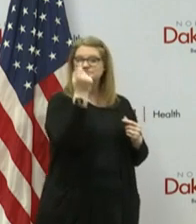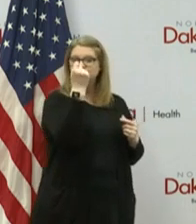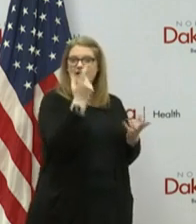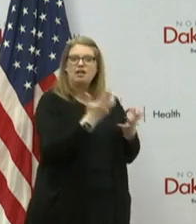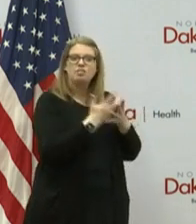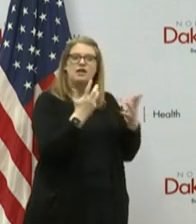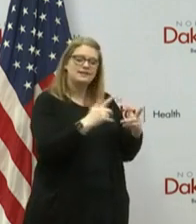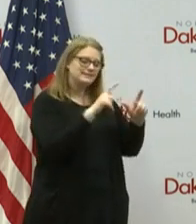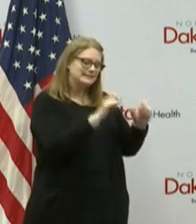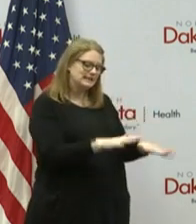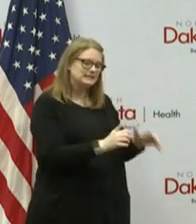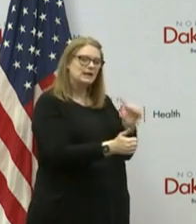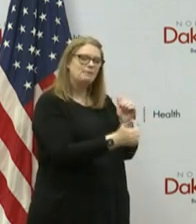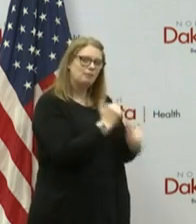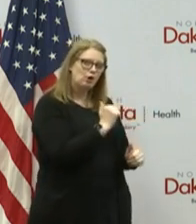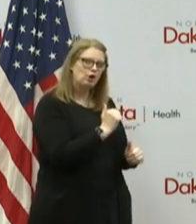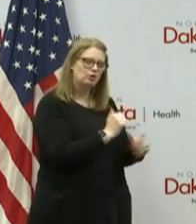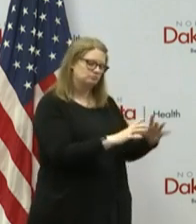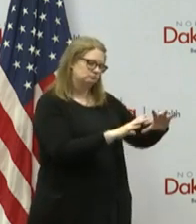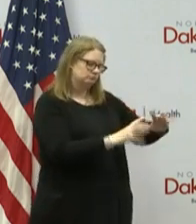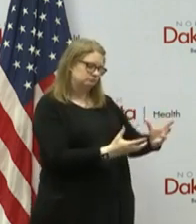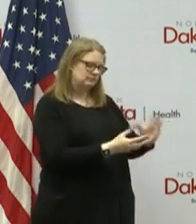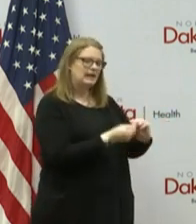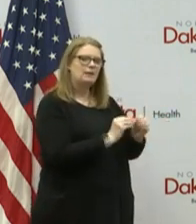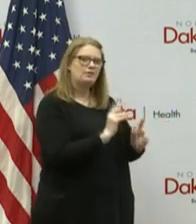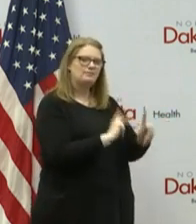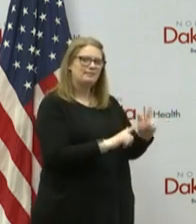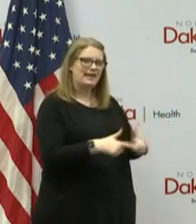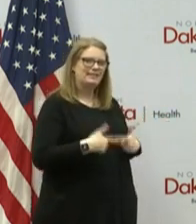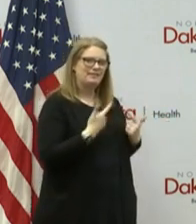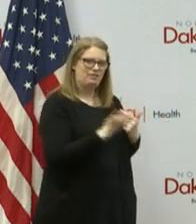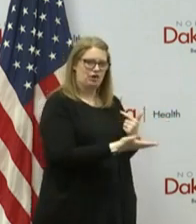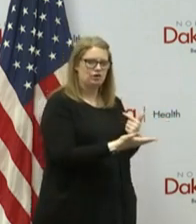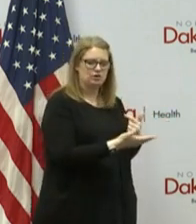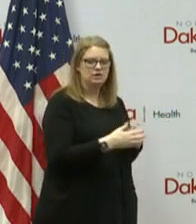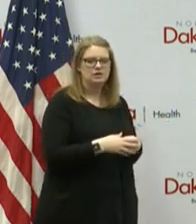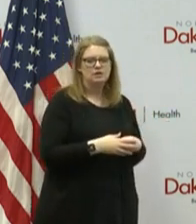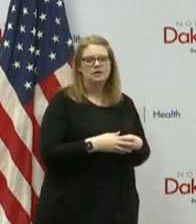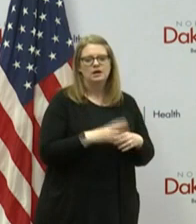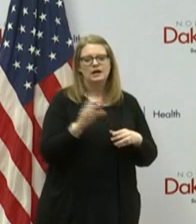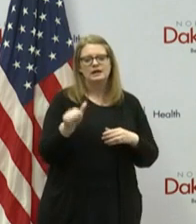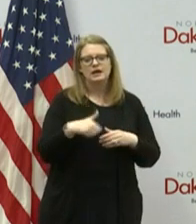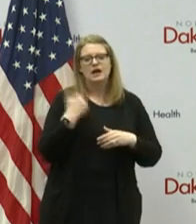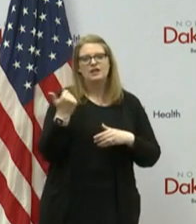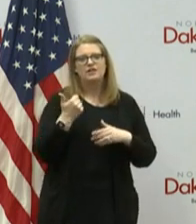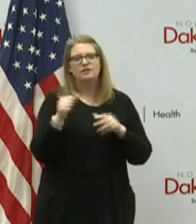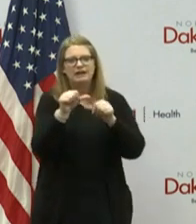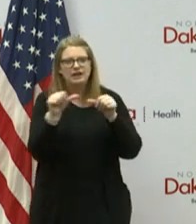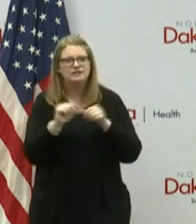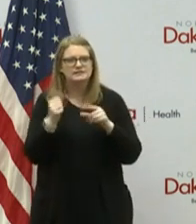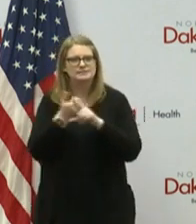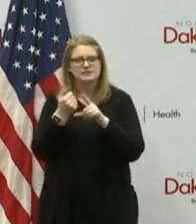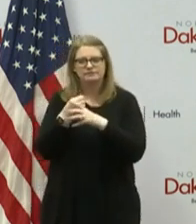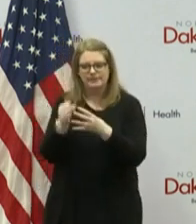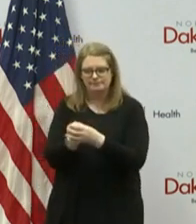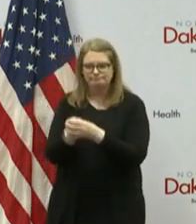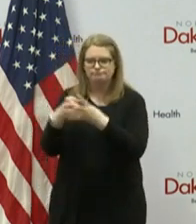HARDWARE 170+ OUT OF 1000, THEY'RE NOT EVEN A THOUSAND PEOPLE THAT LIVE IN SLOPE COUNTY BUT A LOT OF TESTING PER